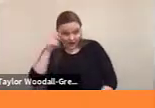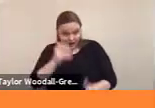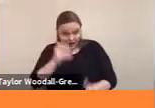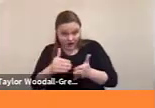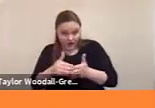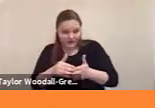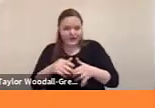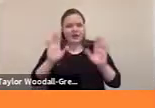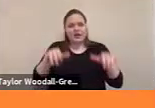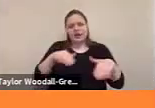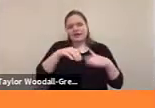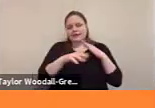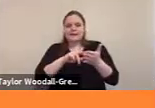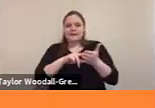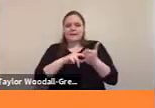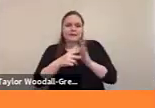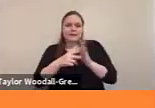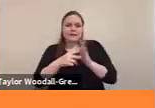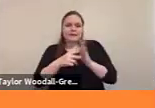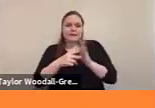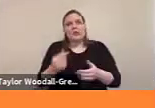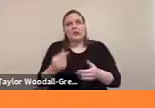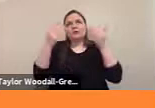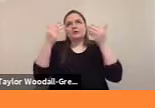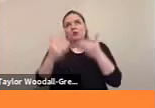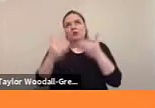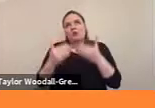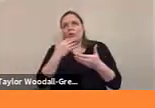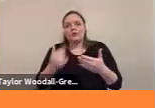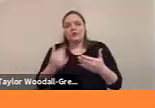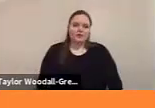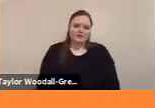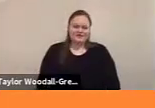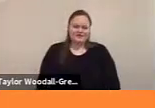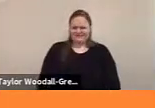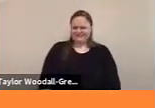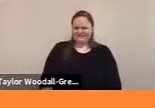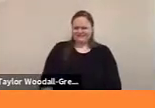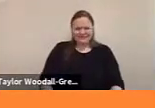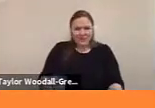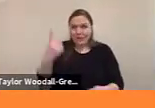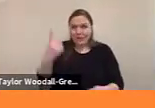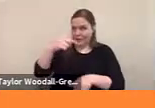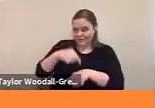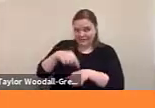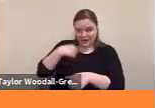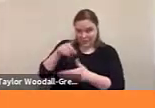means designing with only dark colors. Well, one time we designed an email that the client